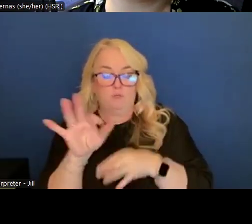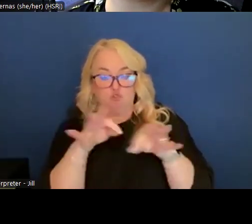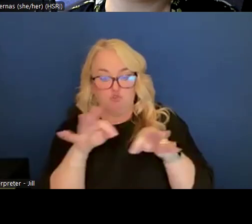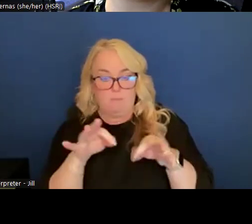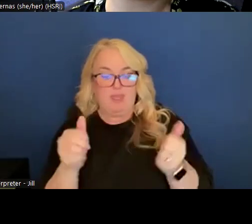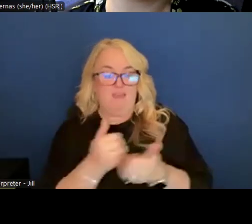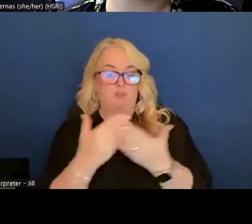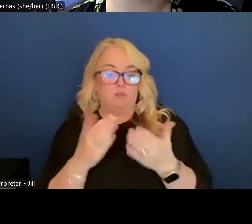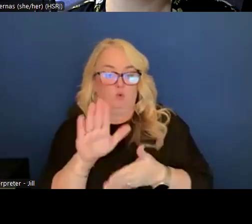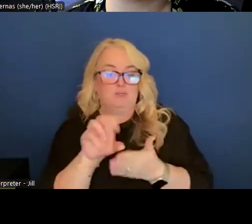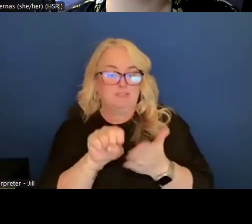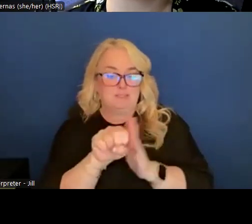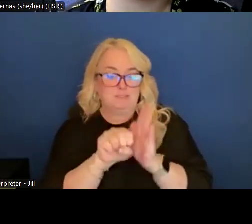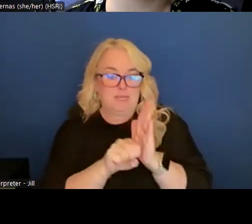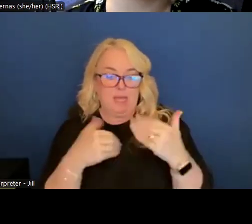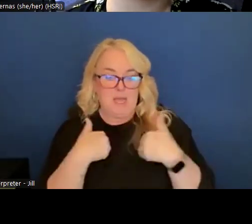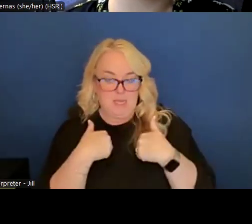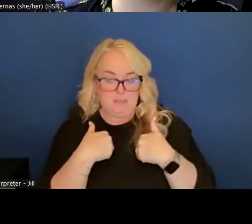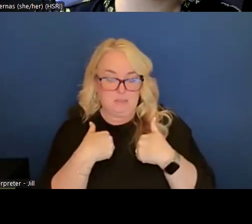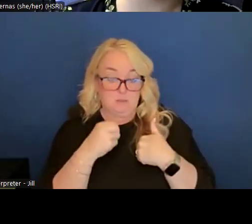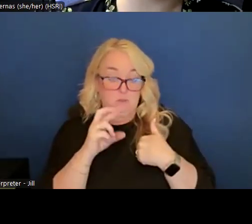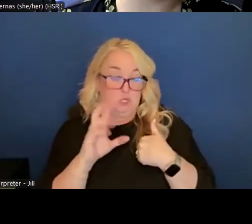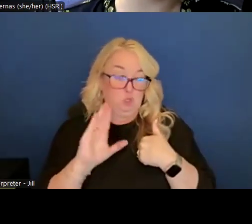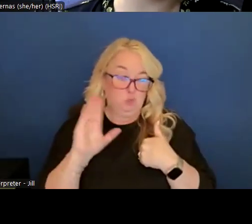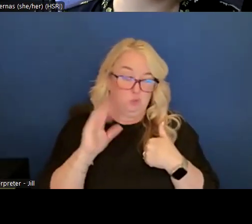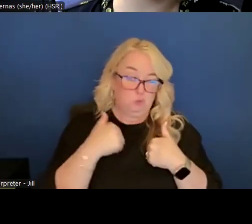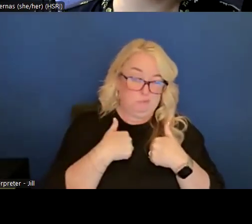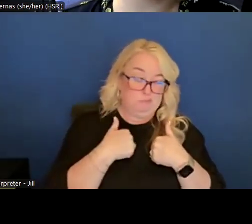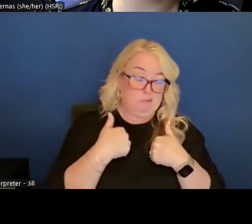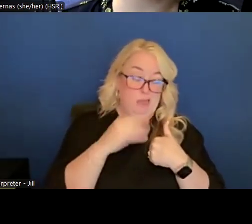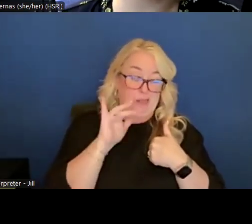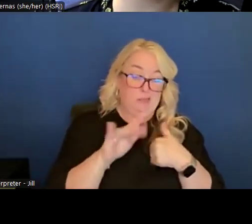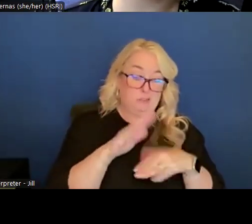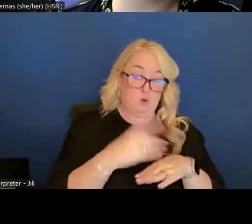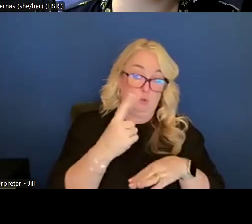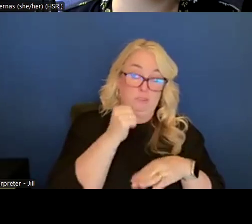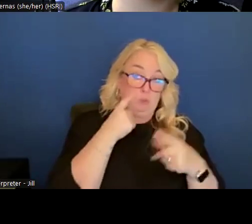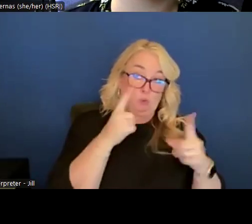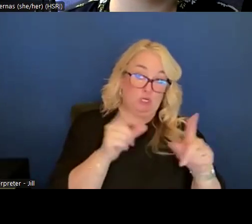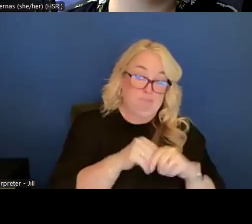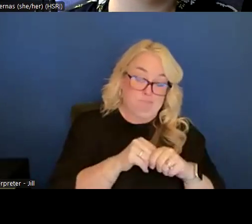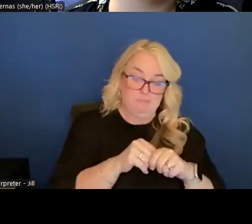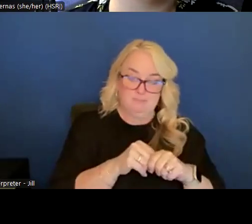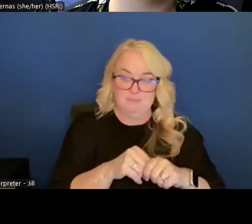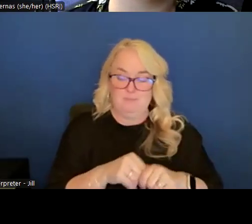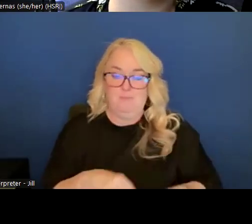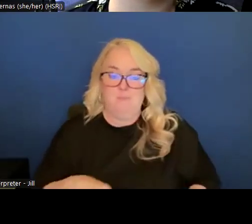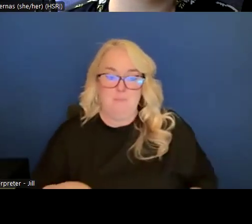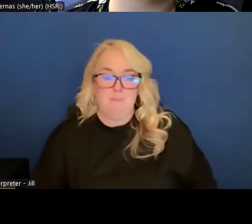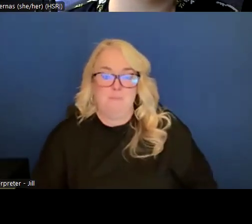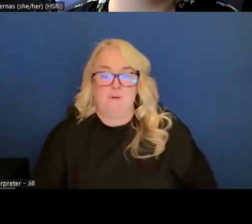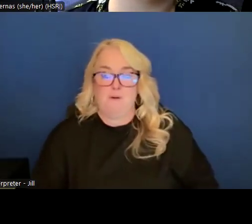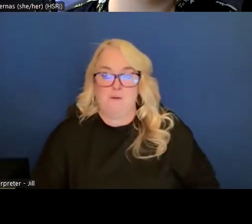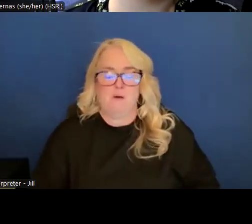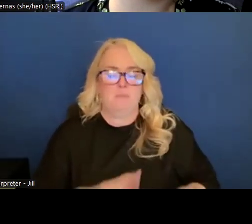has. In general, that's how that should work. But your